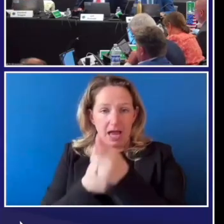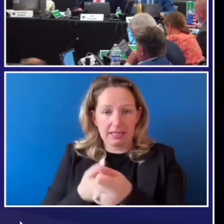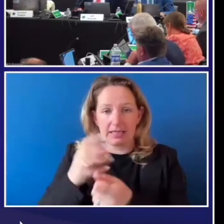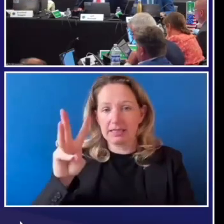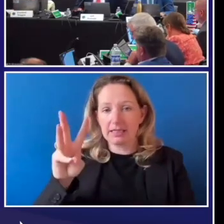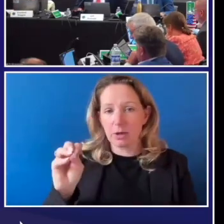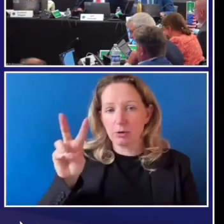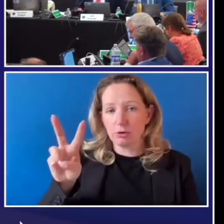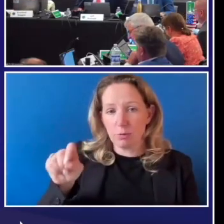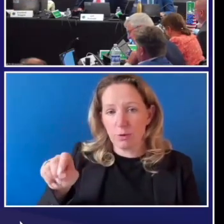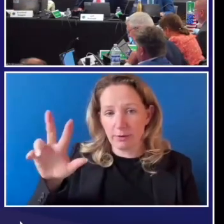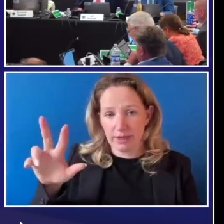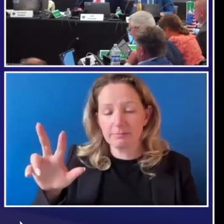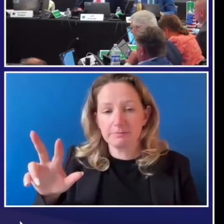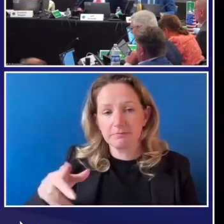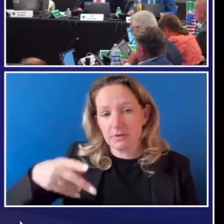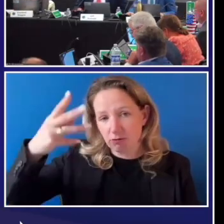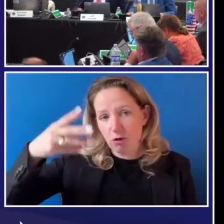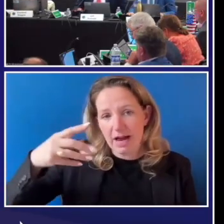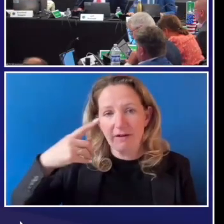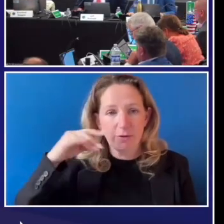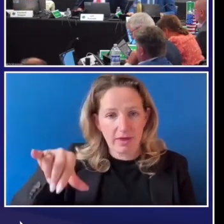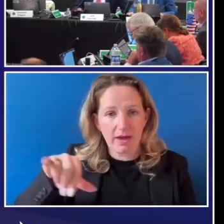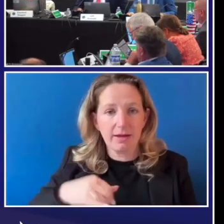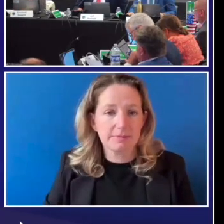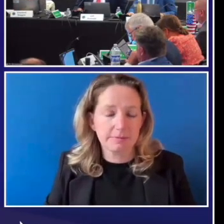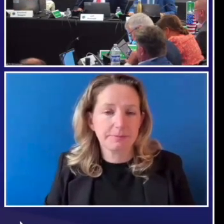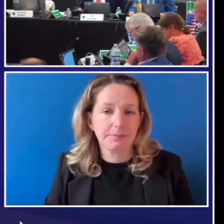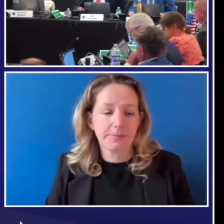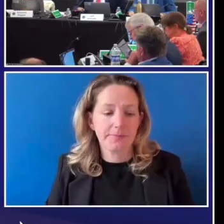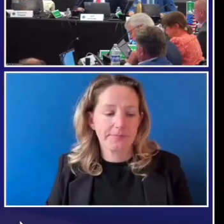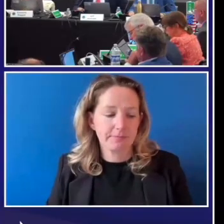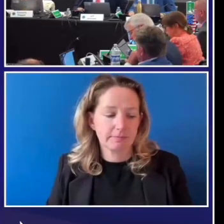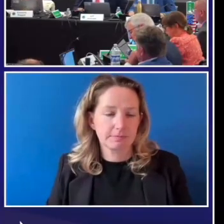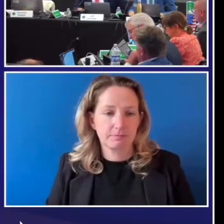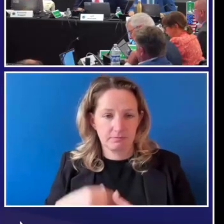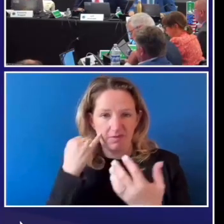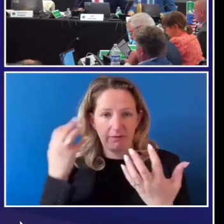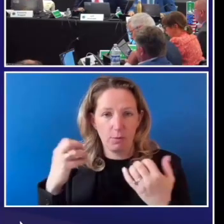I have to scroll down for it. Um, to read it exactly. We're getting there.